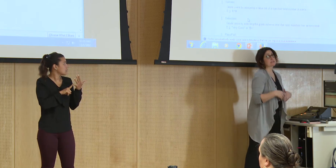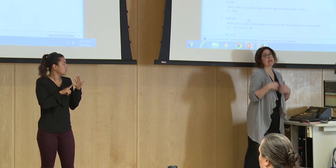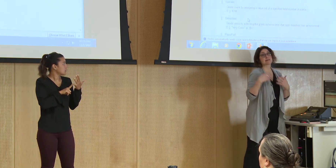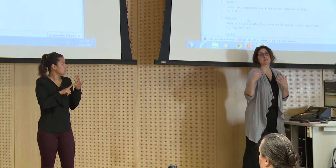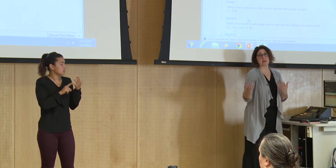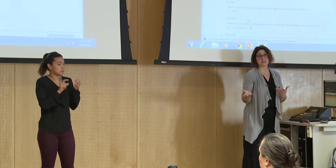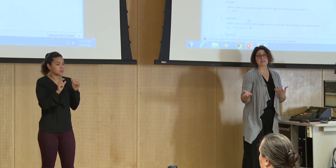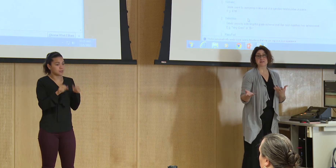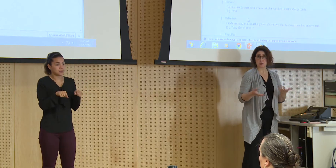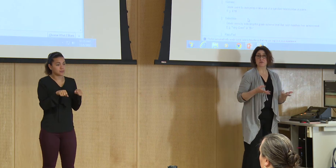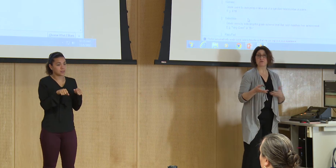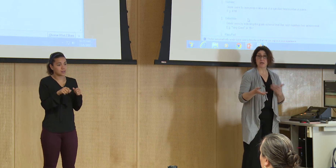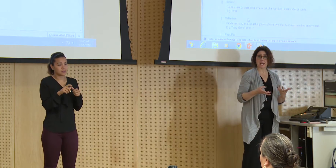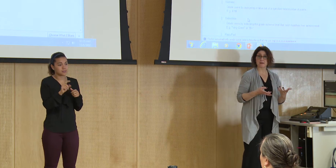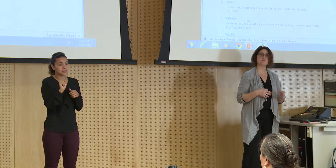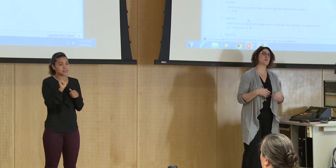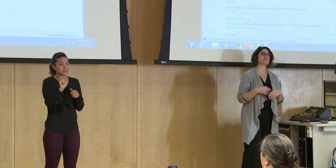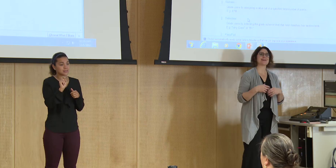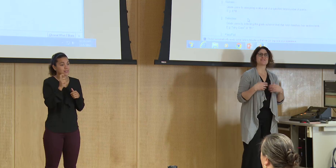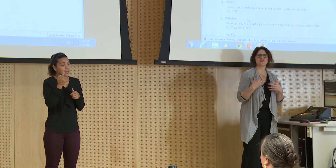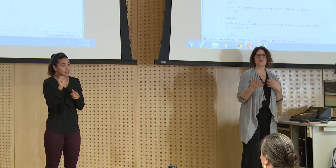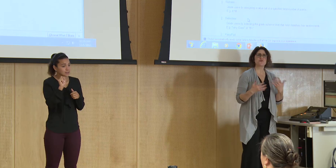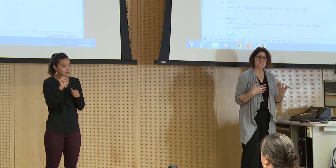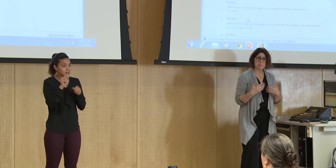a text-based sort of grade. So it's like, just feedback.